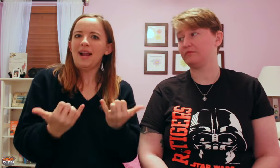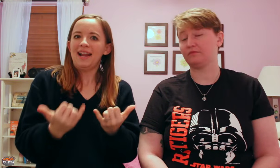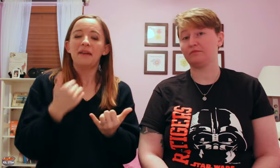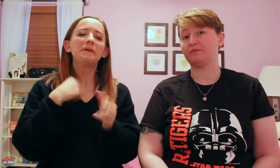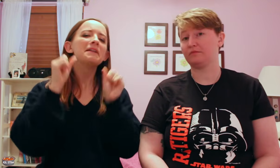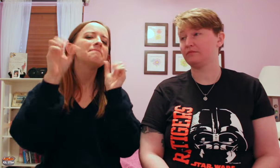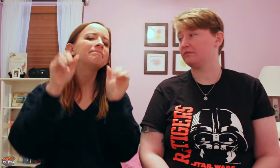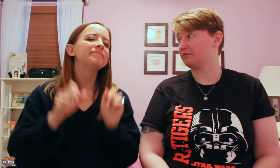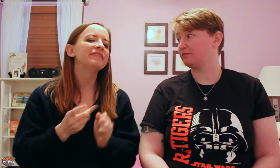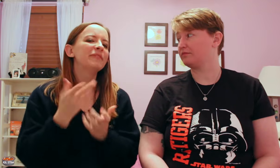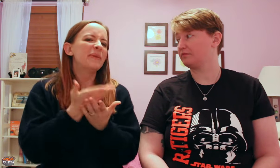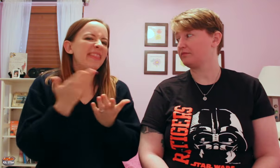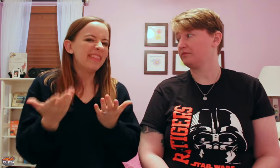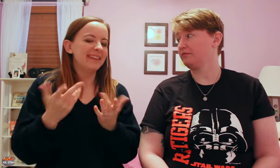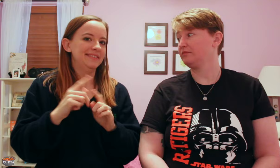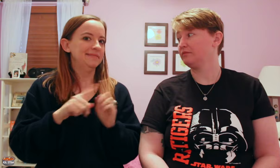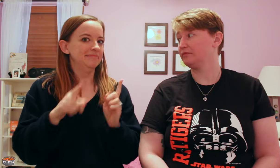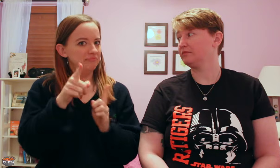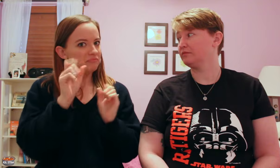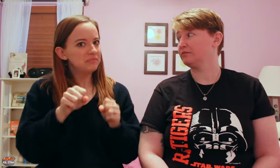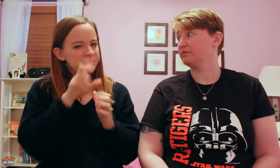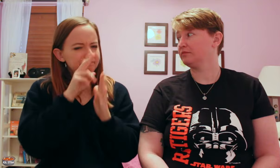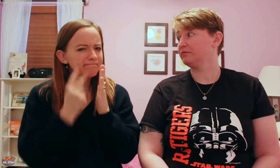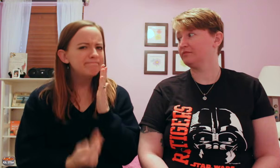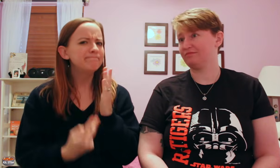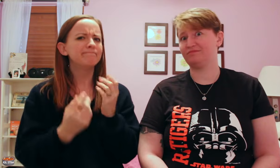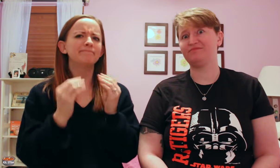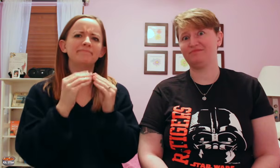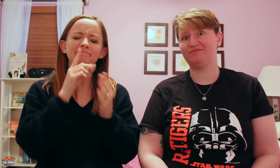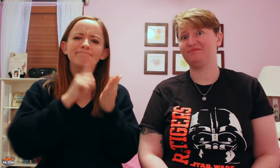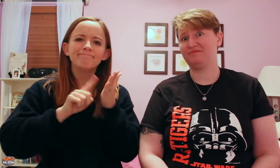research it more! We've just given you a few aspects of it, but you